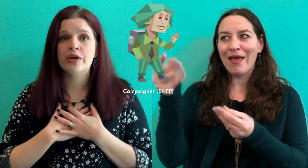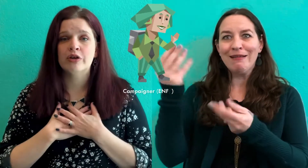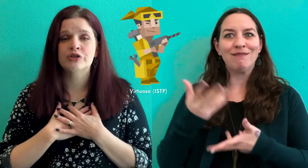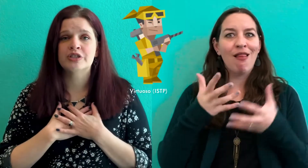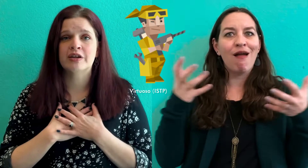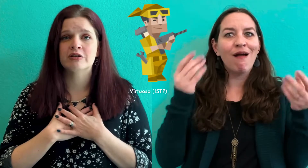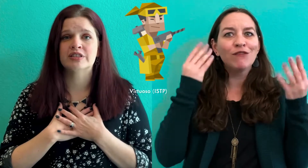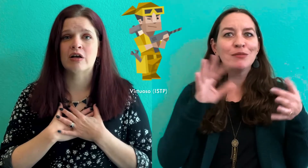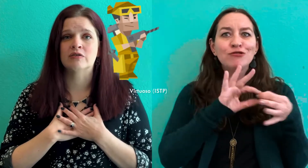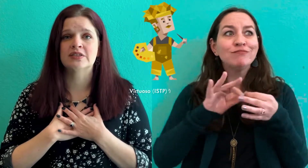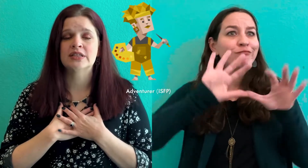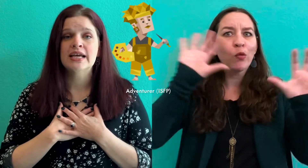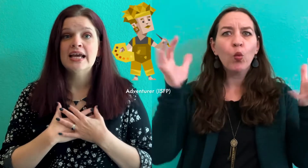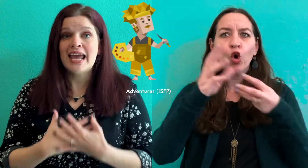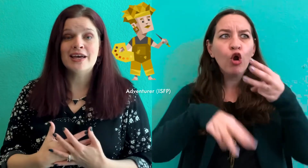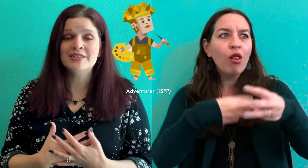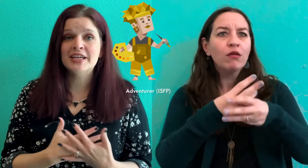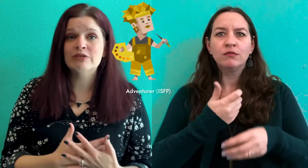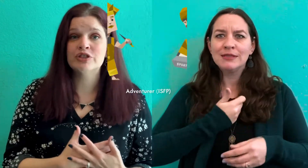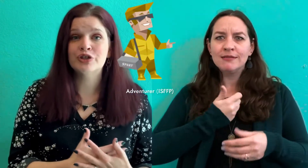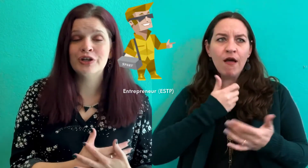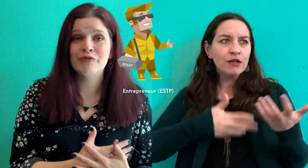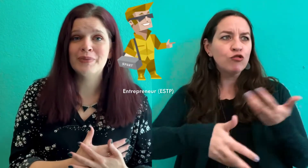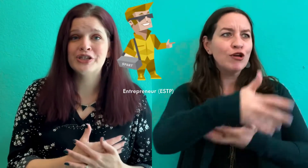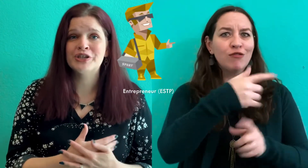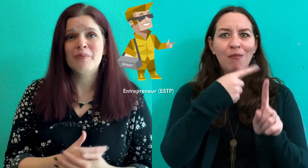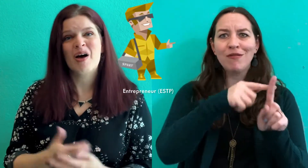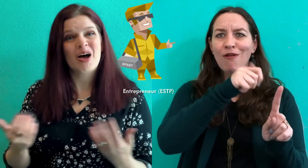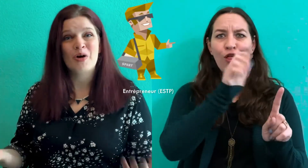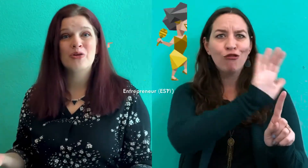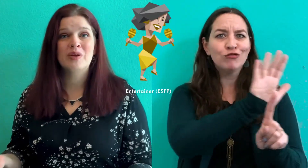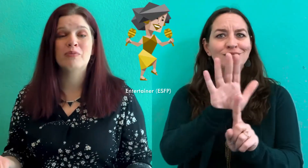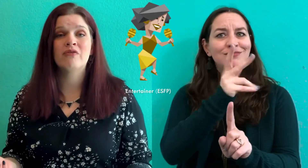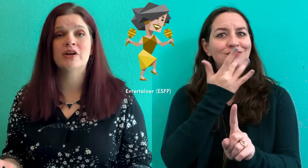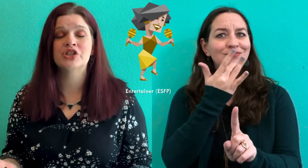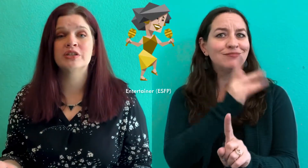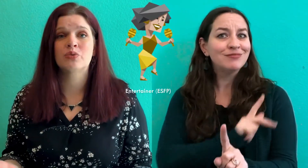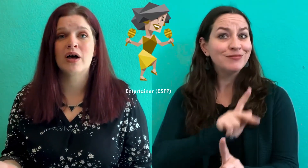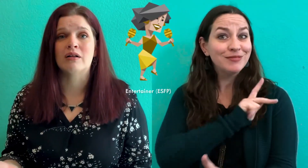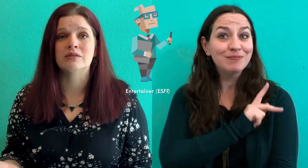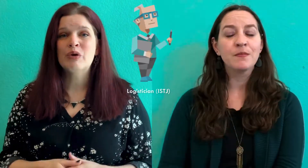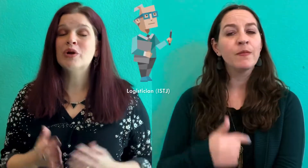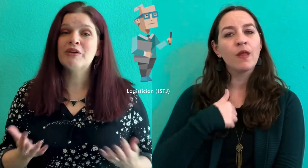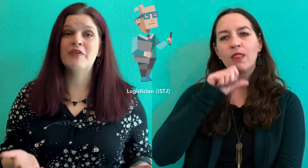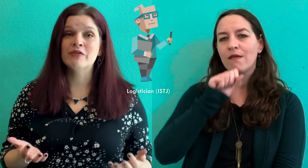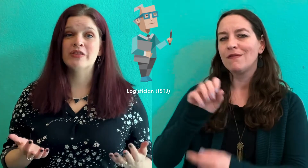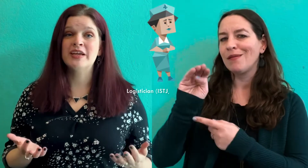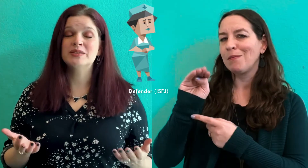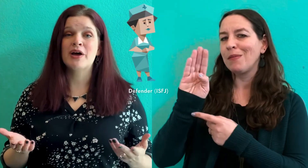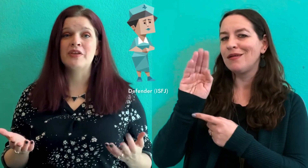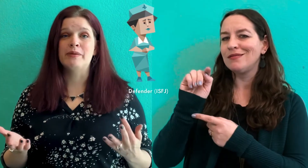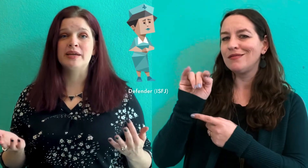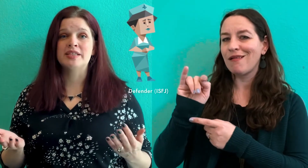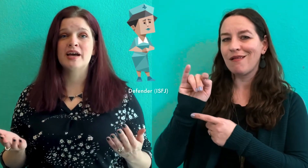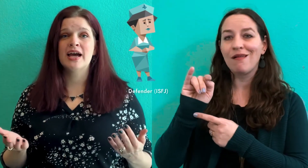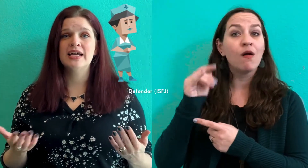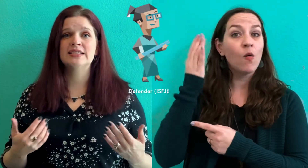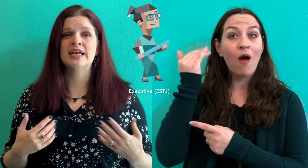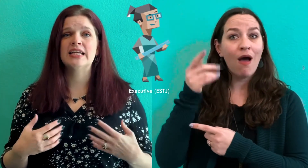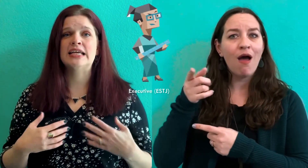we understand ourselves. And it gives us good information about how other people function as well. One of my favorite things about the MBTI is that it